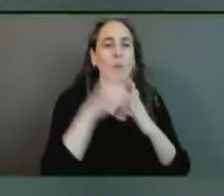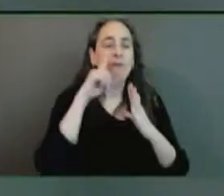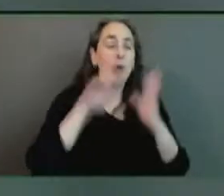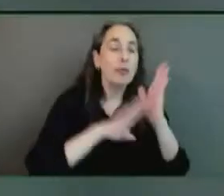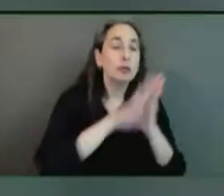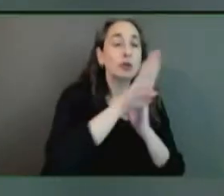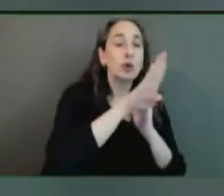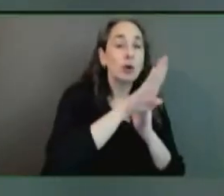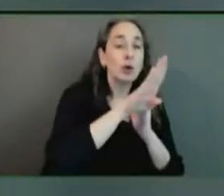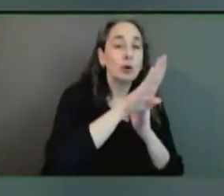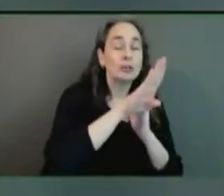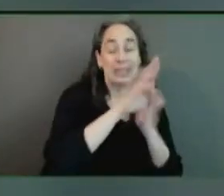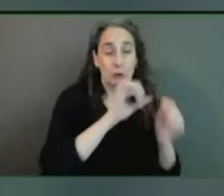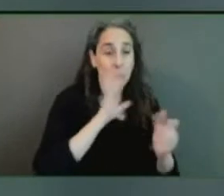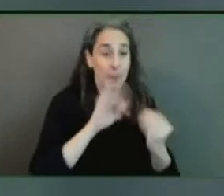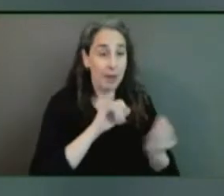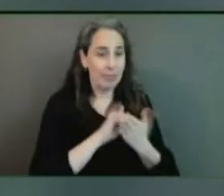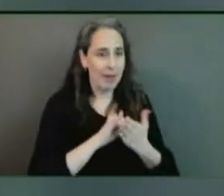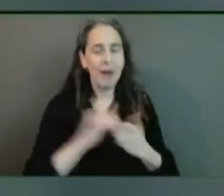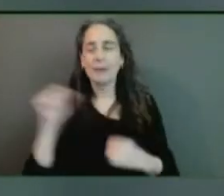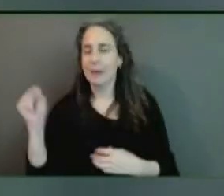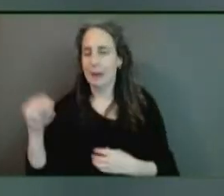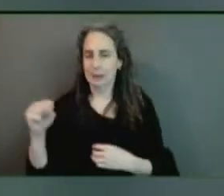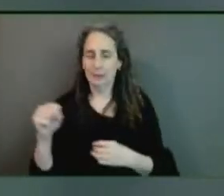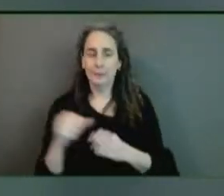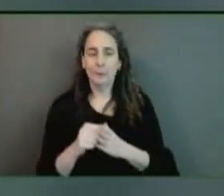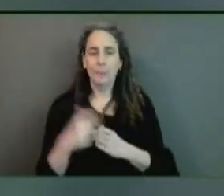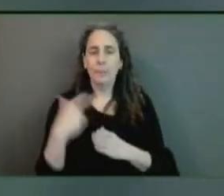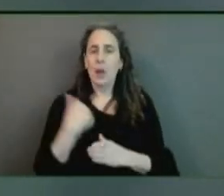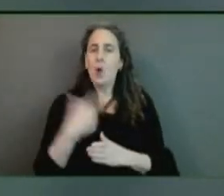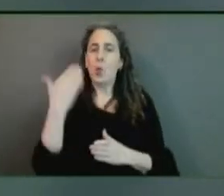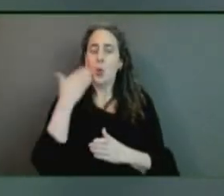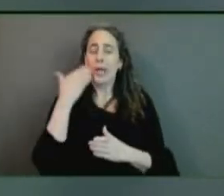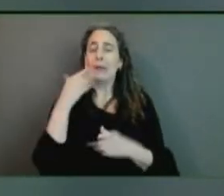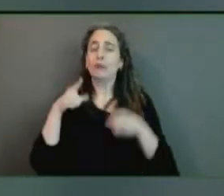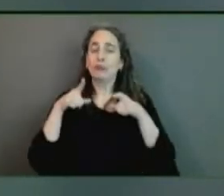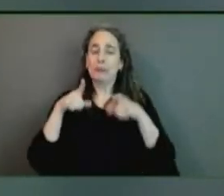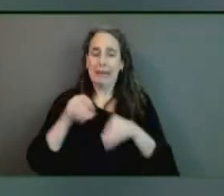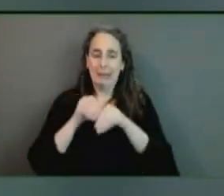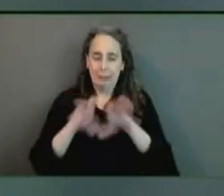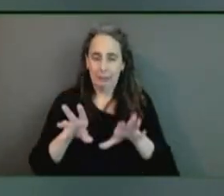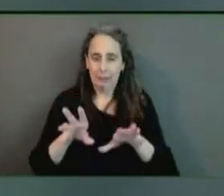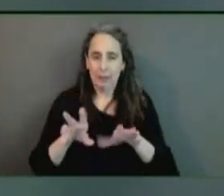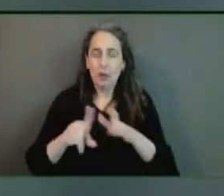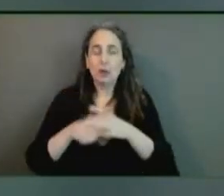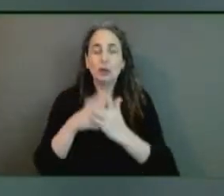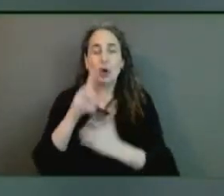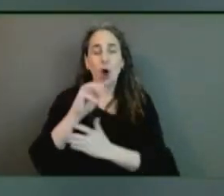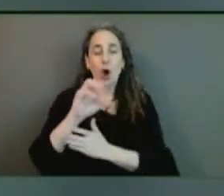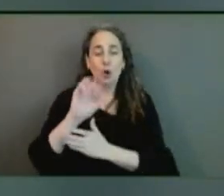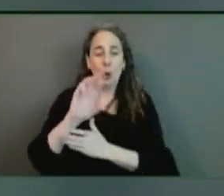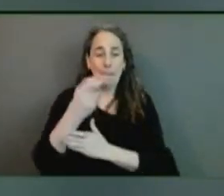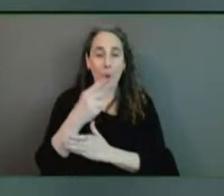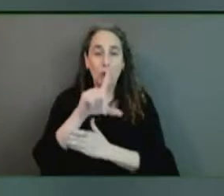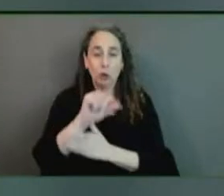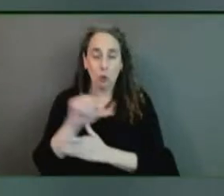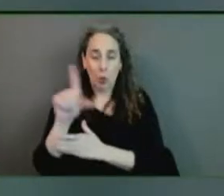virtual learning for the period of the search? Can you talk about that commitment that we make? Absolutely. So we knew